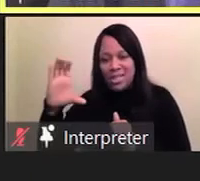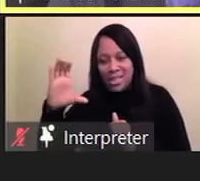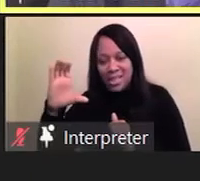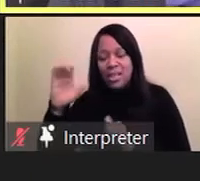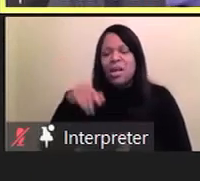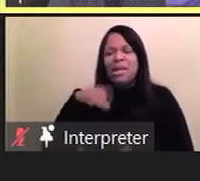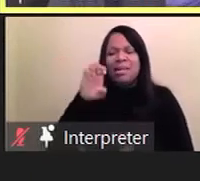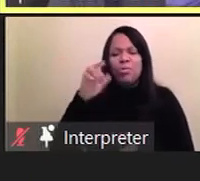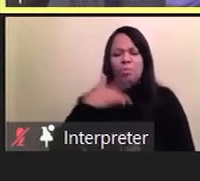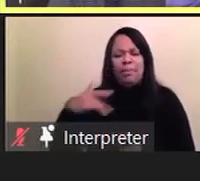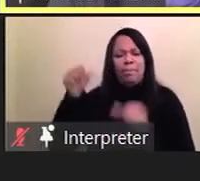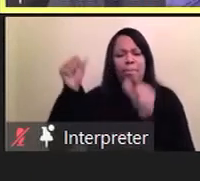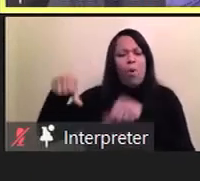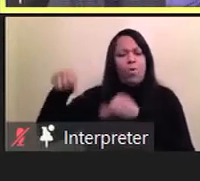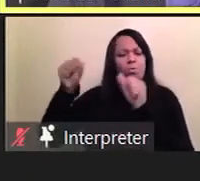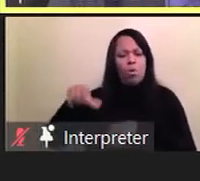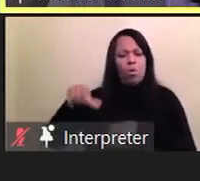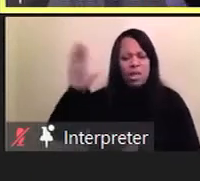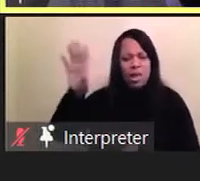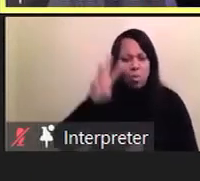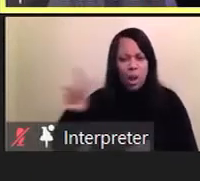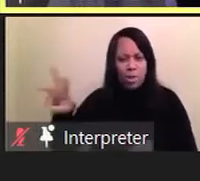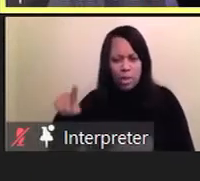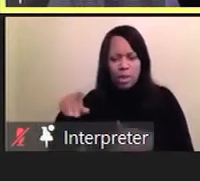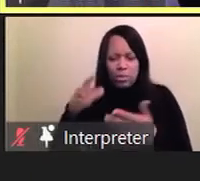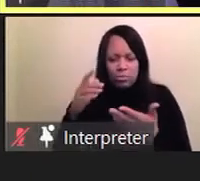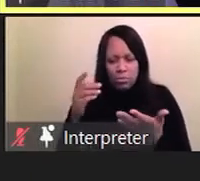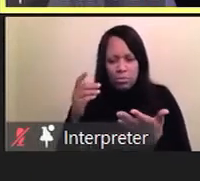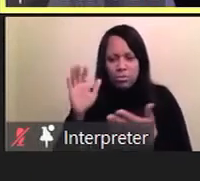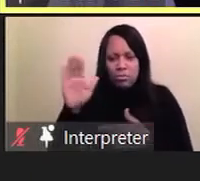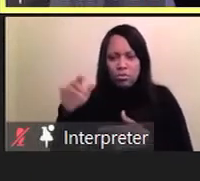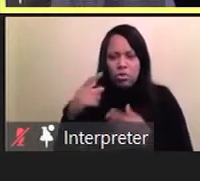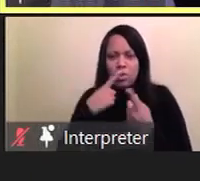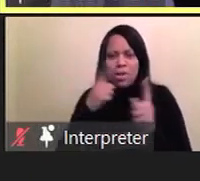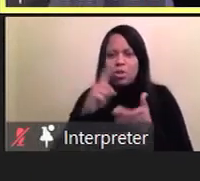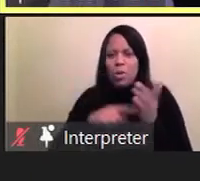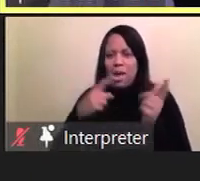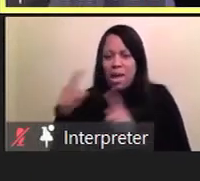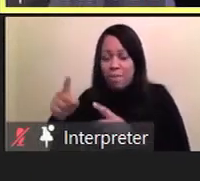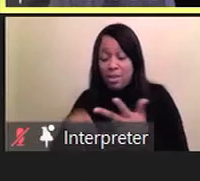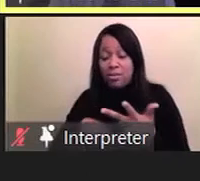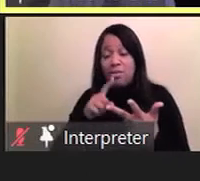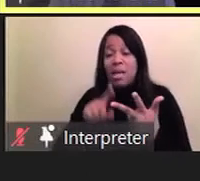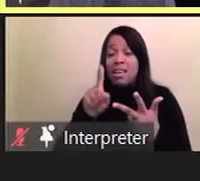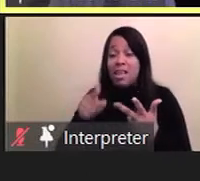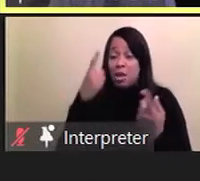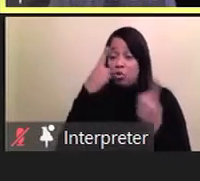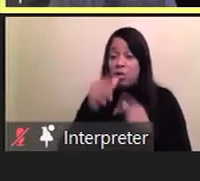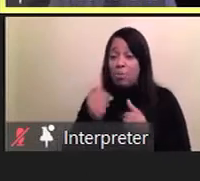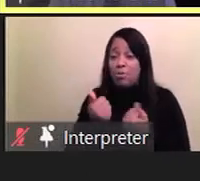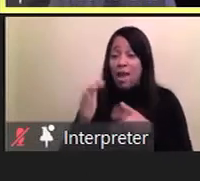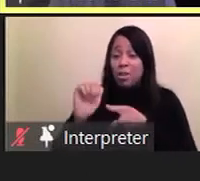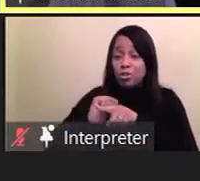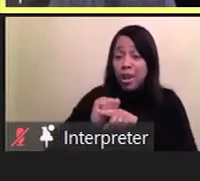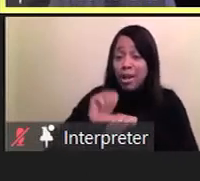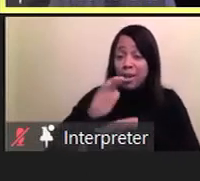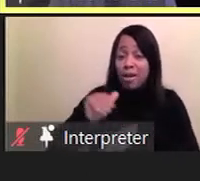we settled the case against S&B Industry. They agreed to provide training on the ADA, especially about